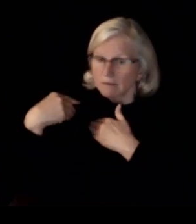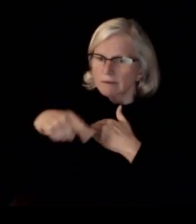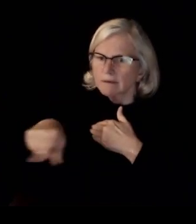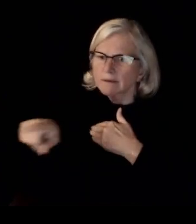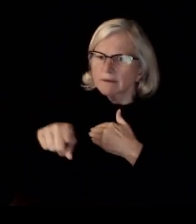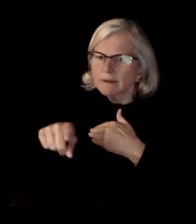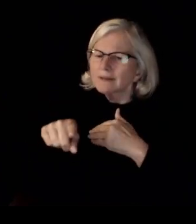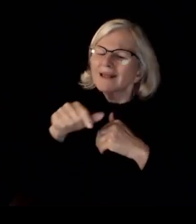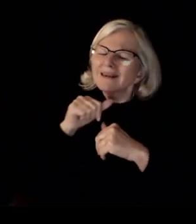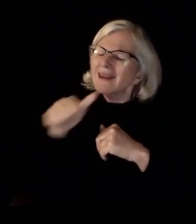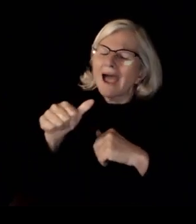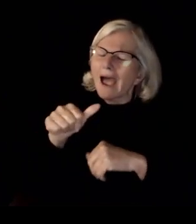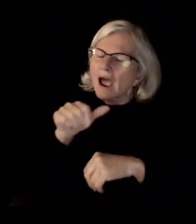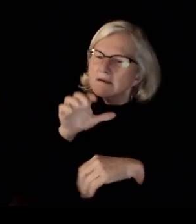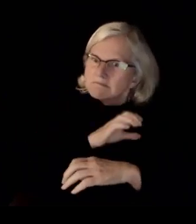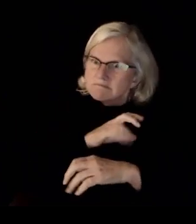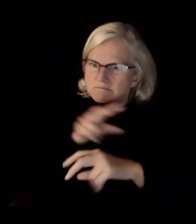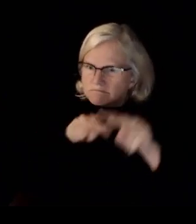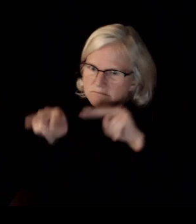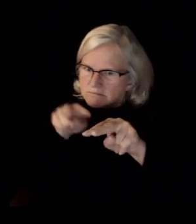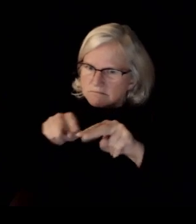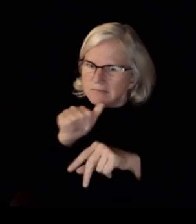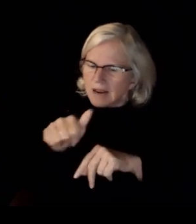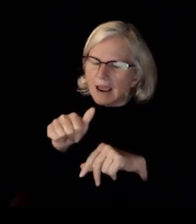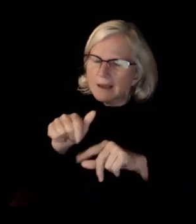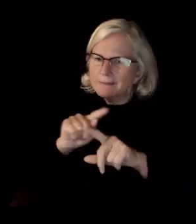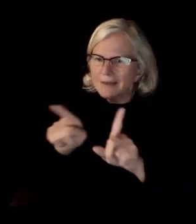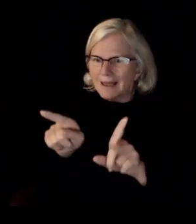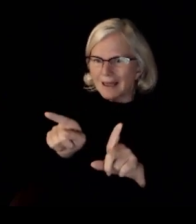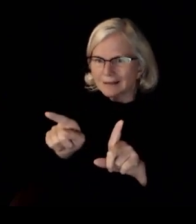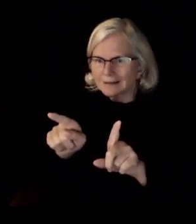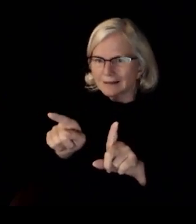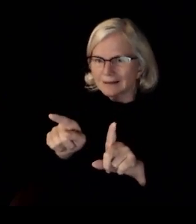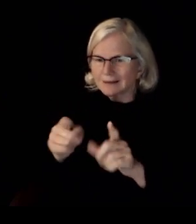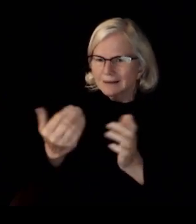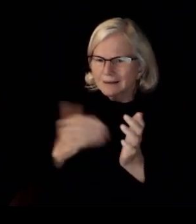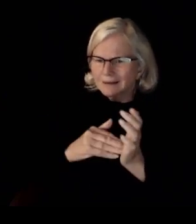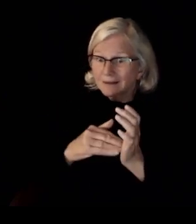there is a petty misdemeanor penalty associated so that